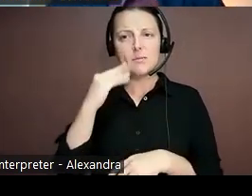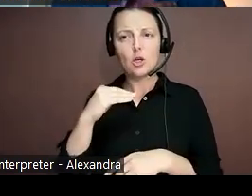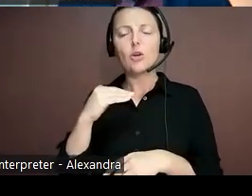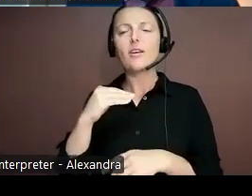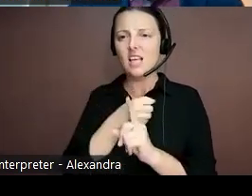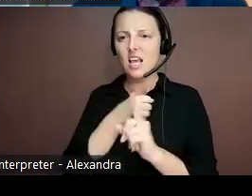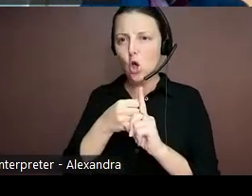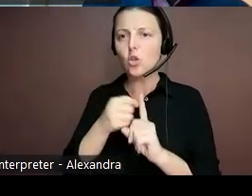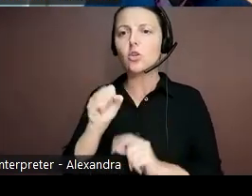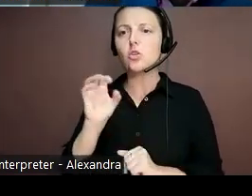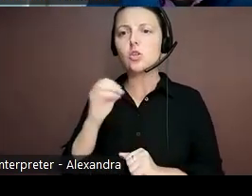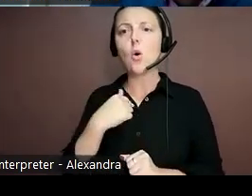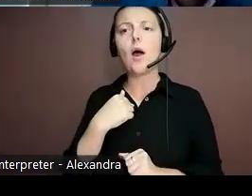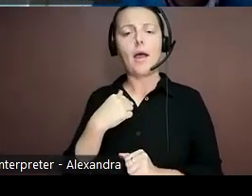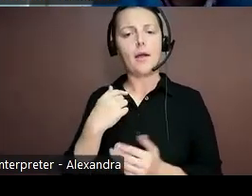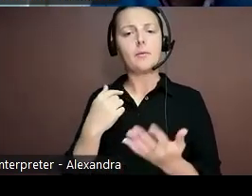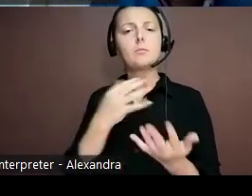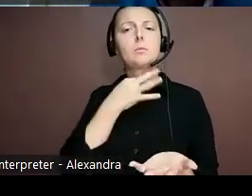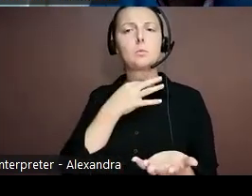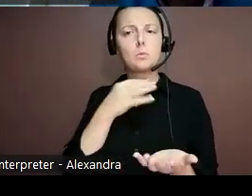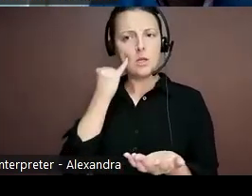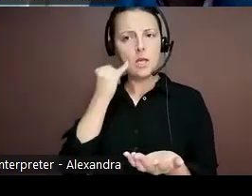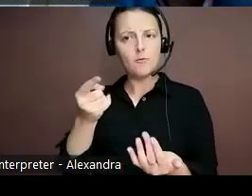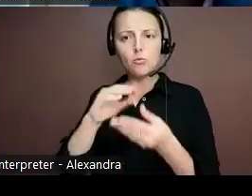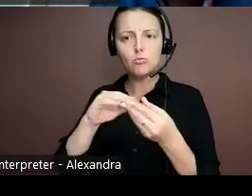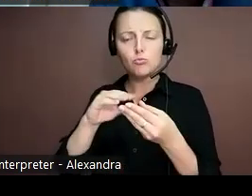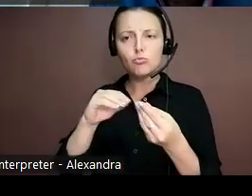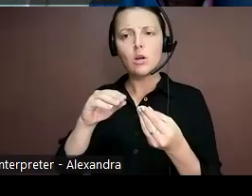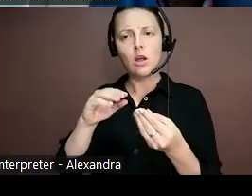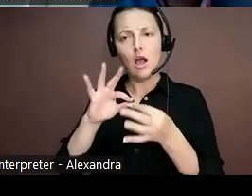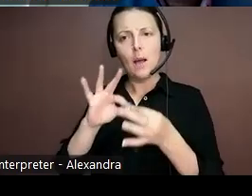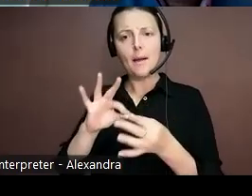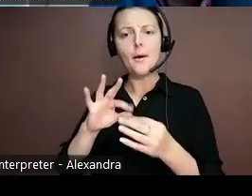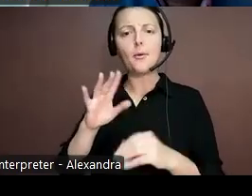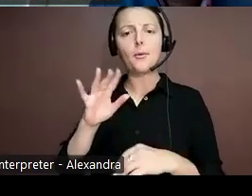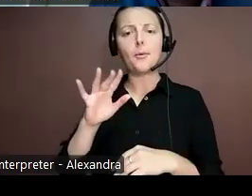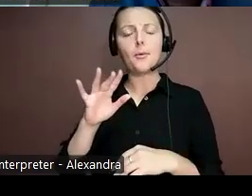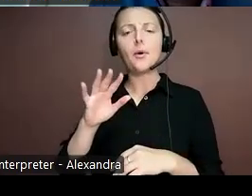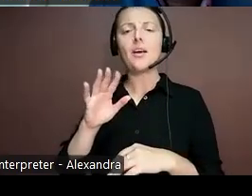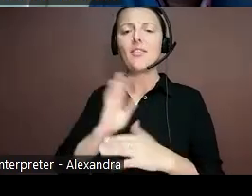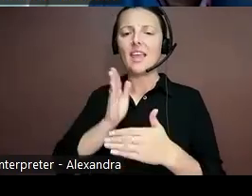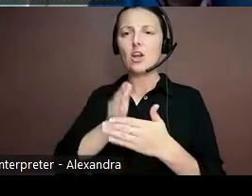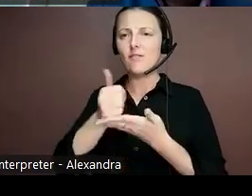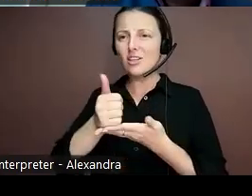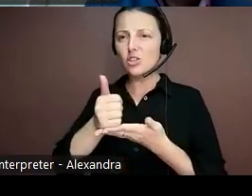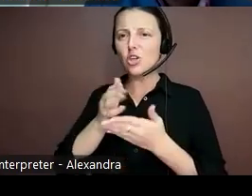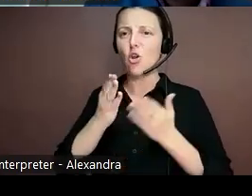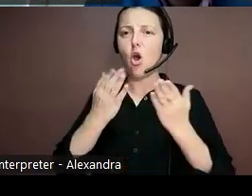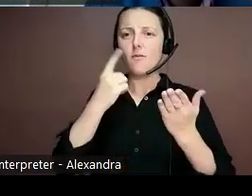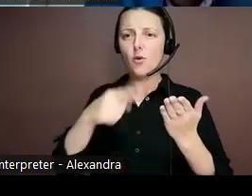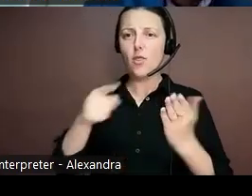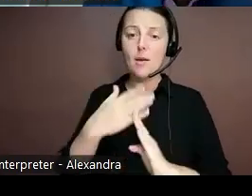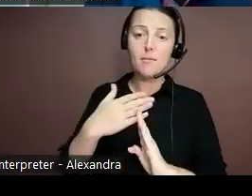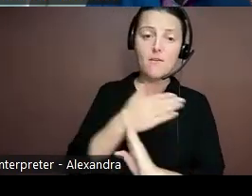of intervention offered them prior to assault and following assault that helps with the recovery and